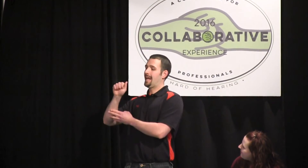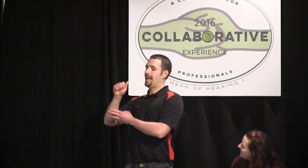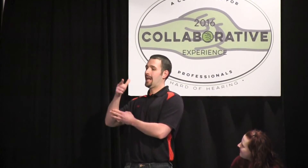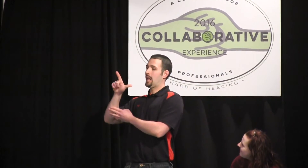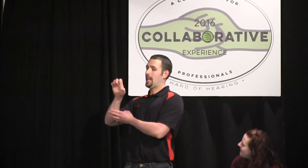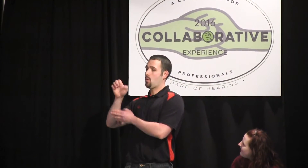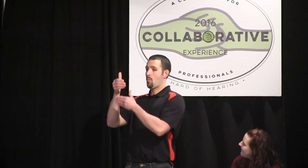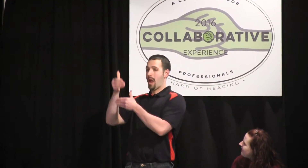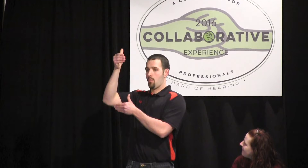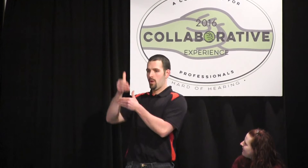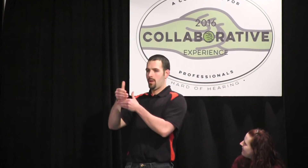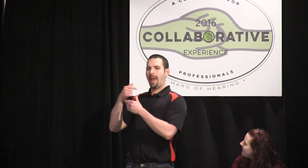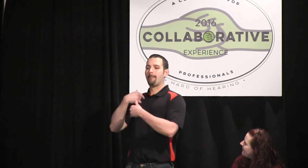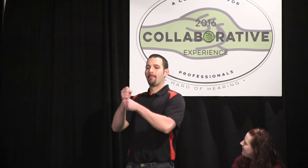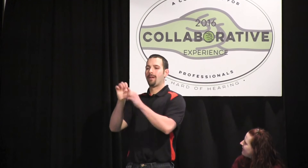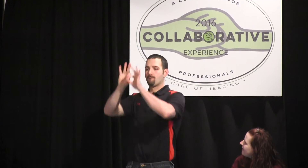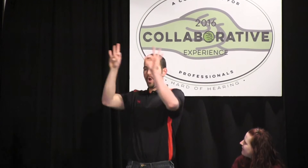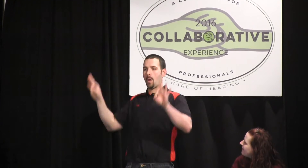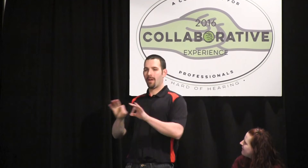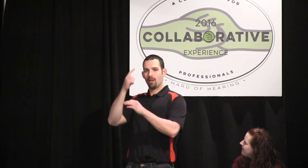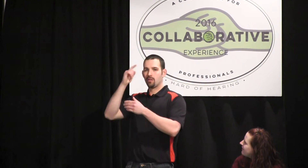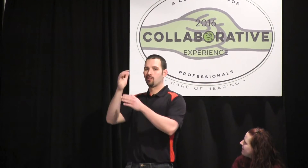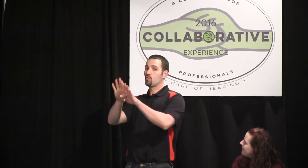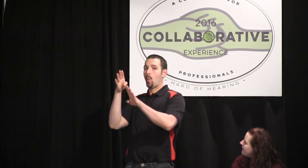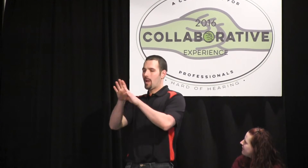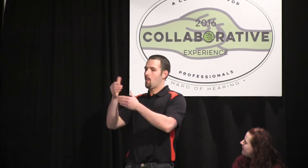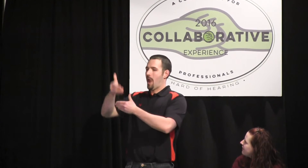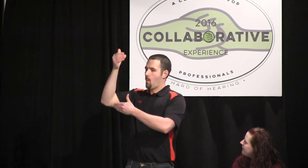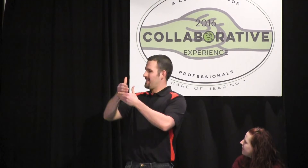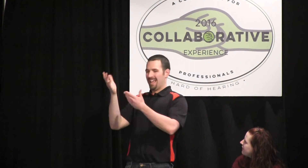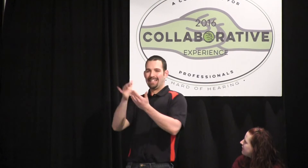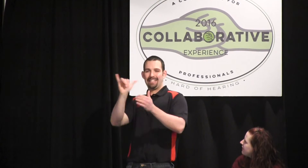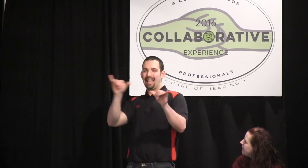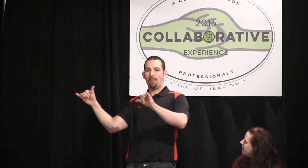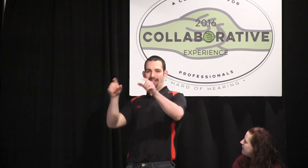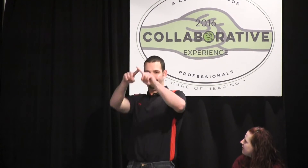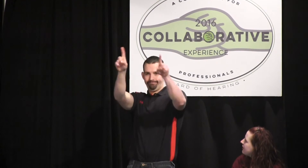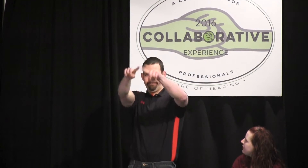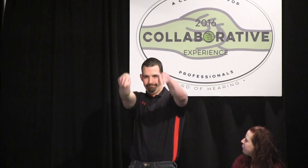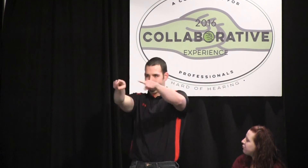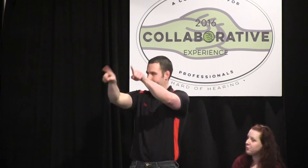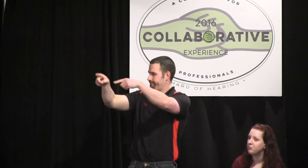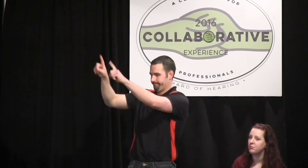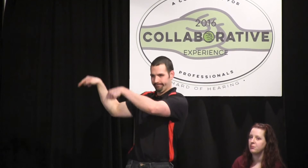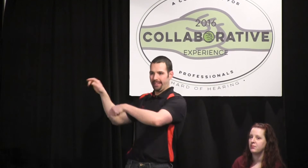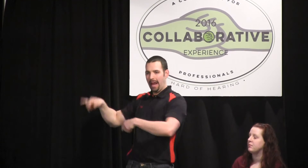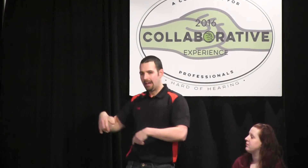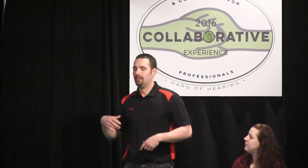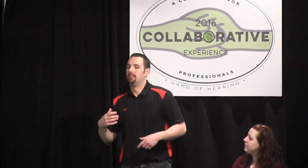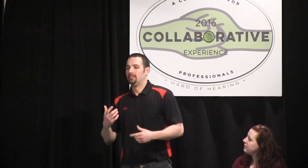I work currently at Eagle Window, kind of same thing you see around